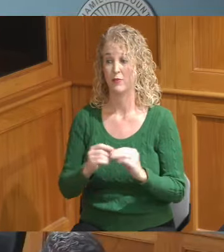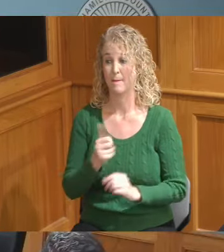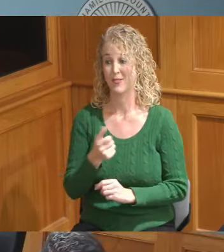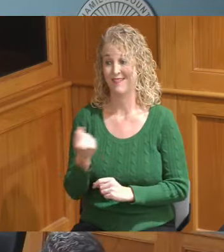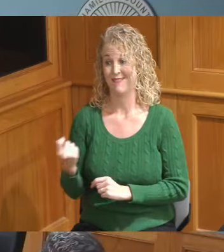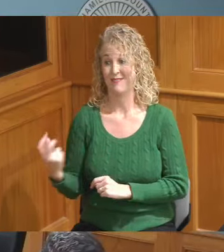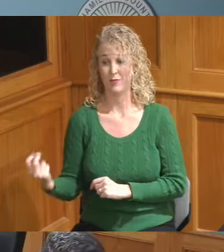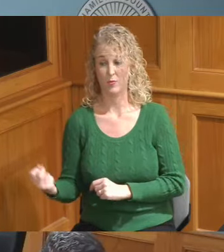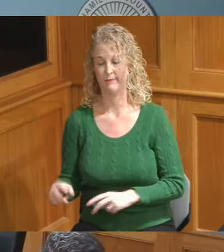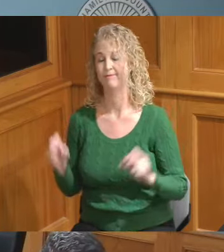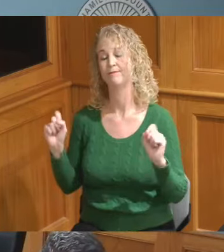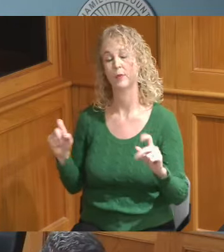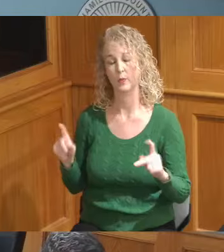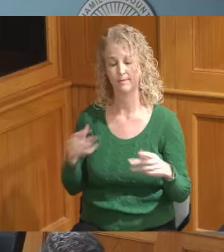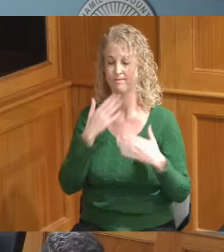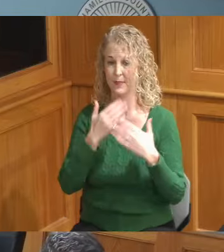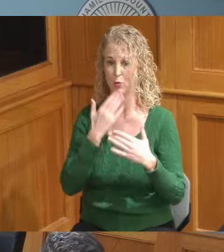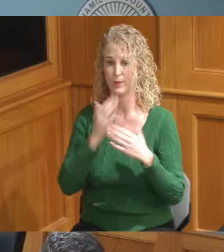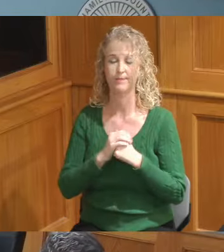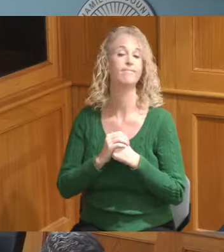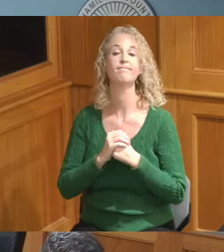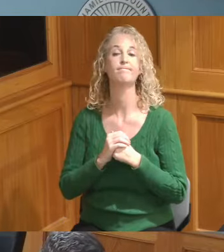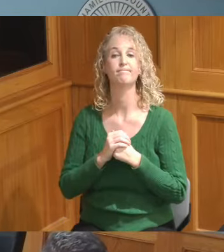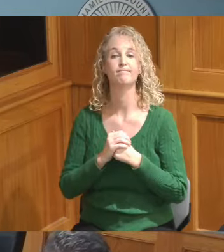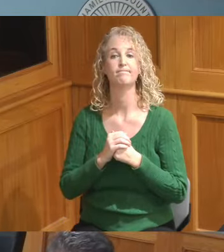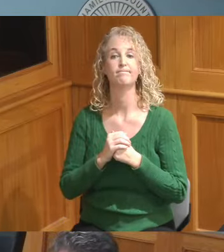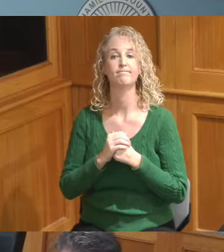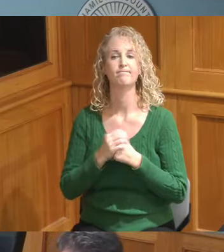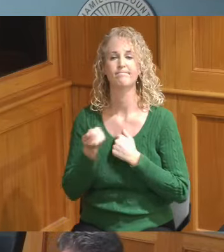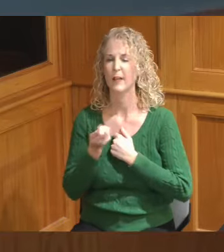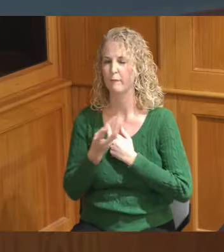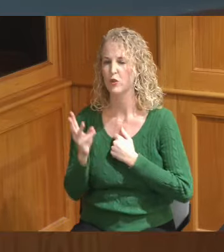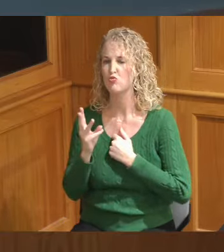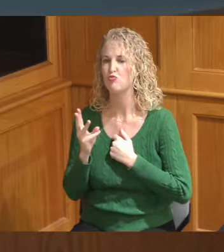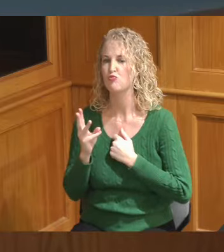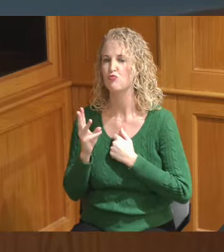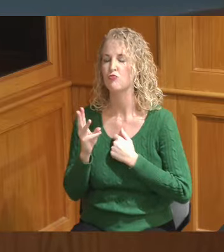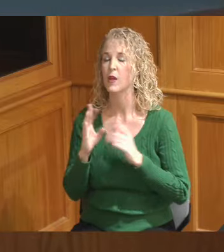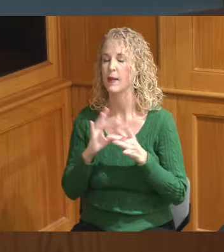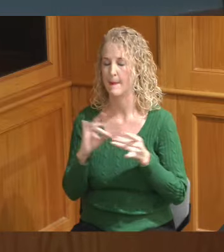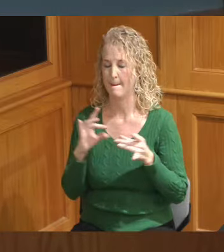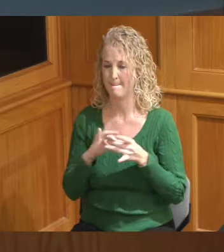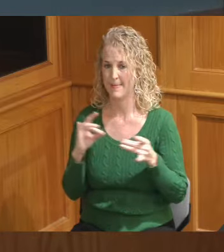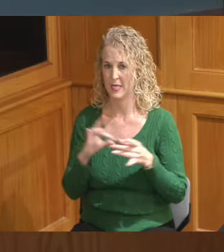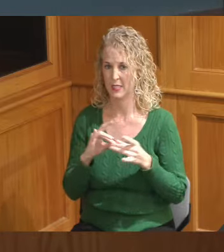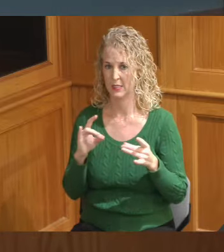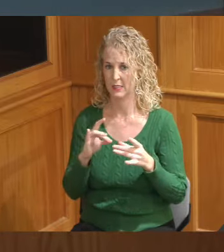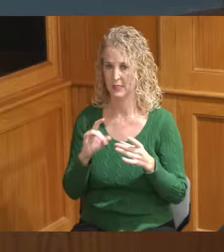very much. So, those were items 10, 11, and 12. I just have a few comments particularly related to